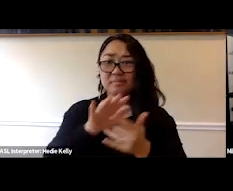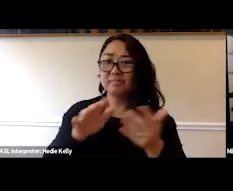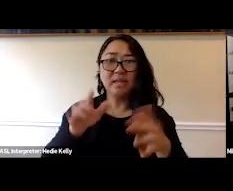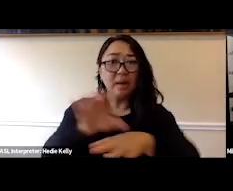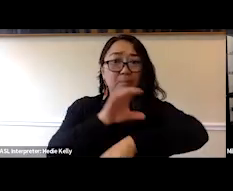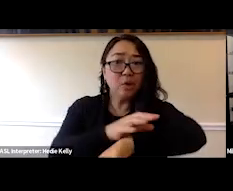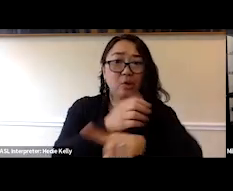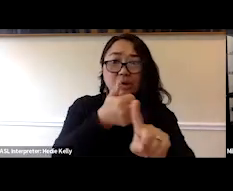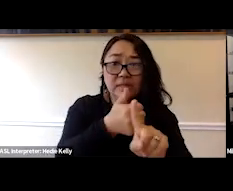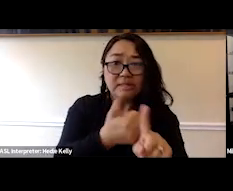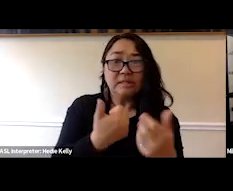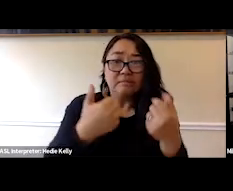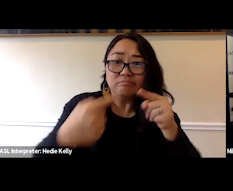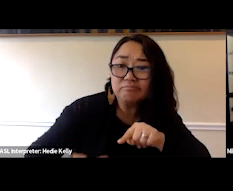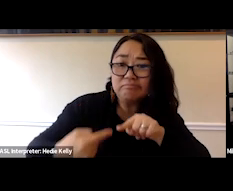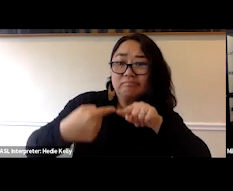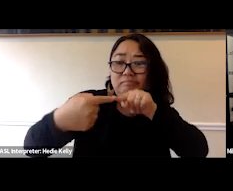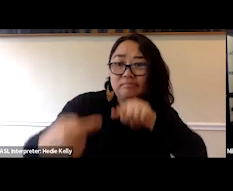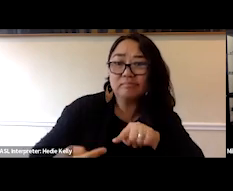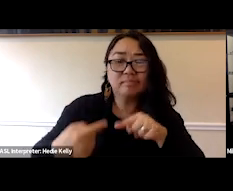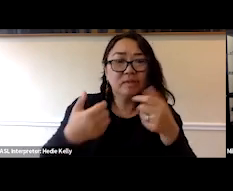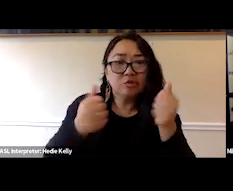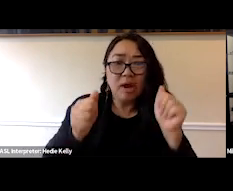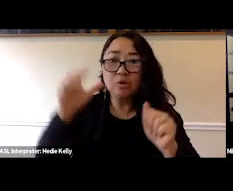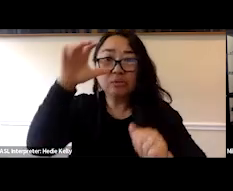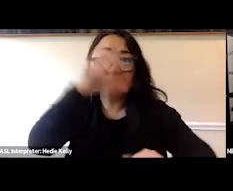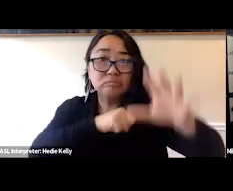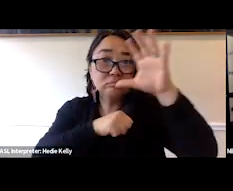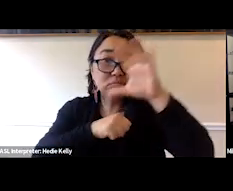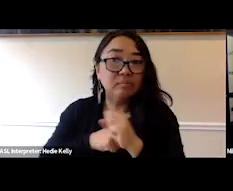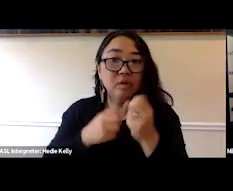its best to approximate what it thinks it's supposed to show.